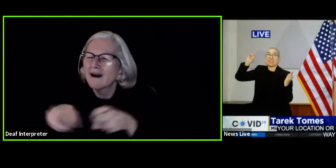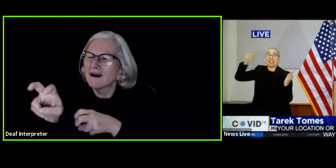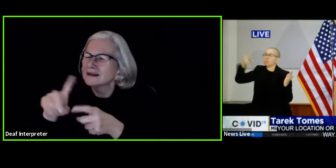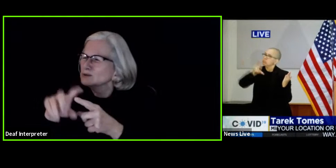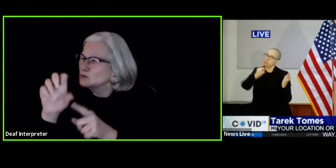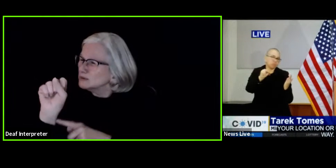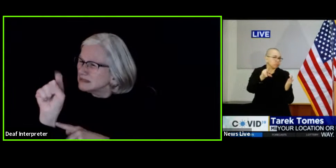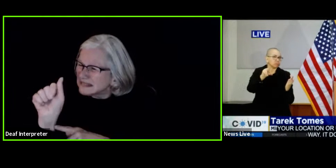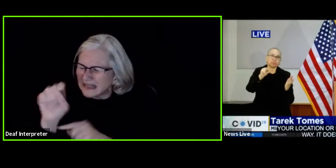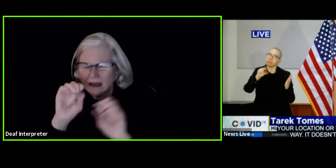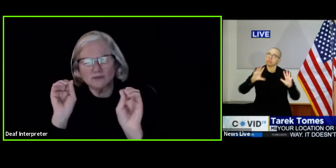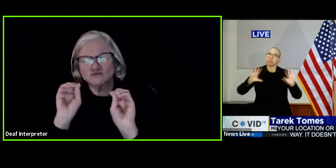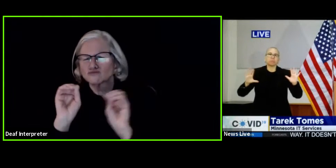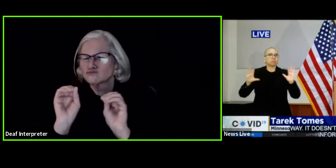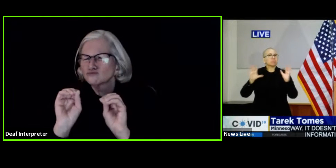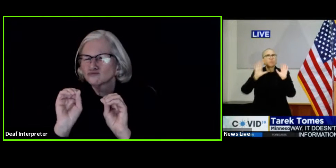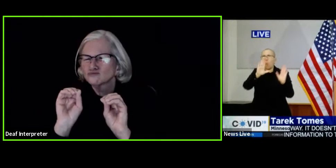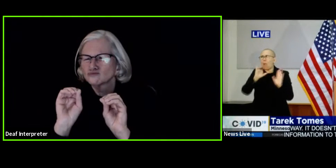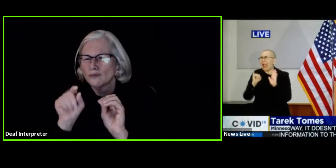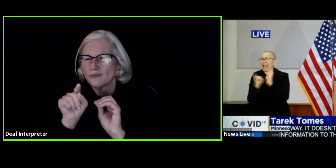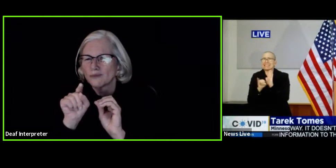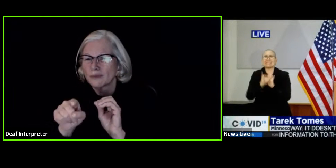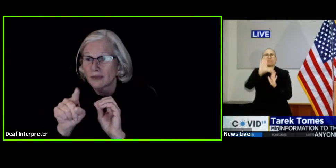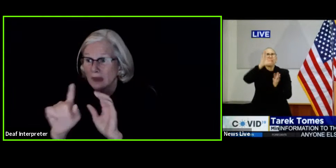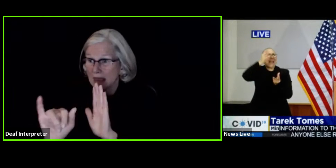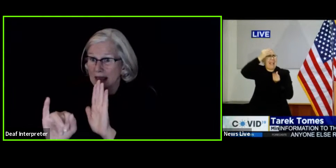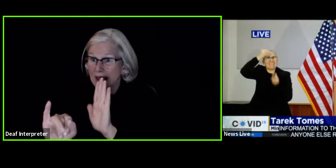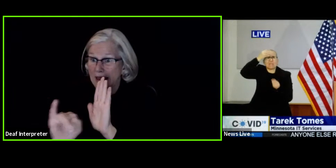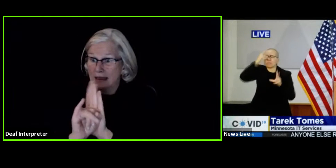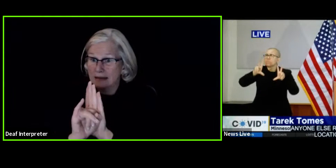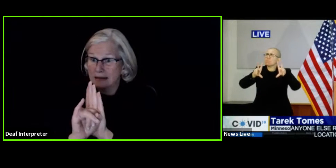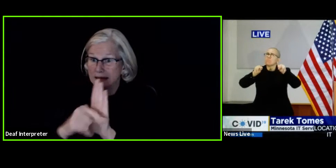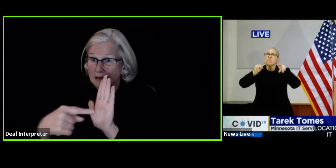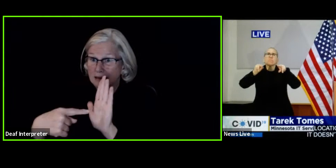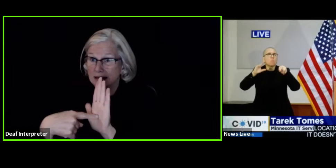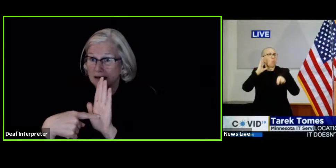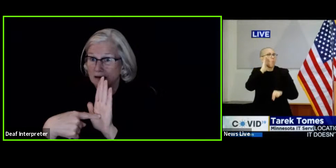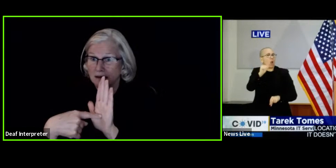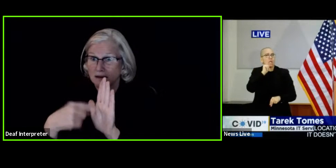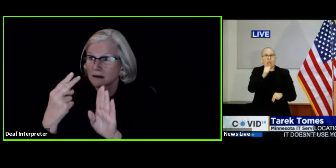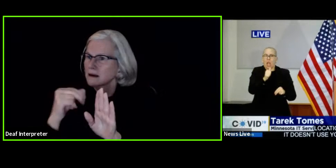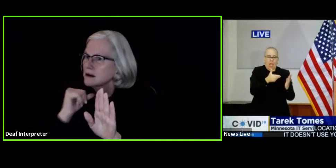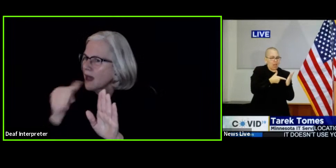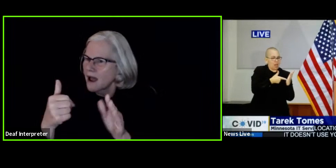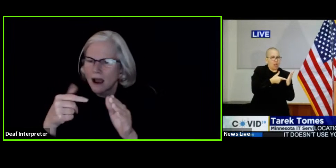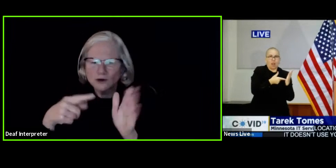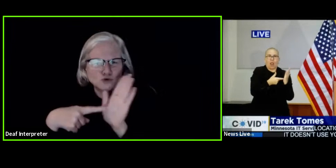INCLUDING WITH GOOGLE OR WITH APPLE OR WITH THE STATE OF MINNESOTA. IF YOU INSTALL THE ALEC APP, AT NO POINT IN